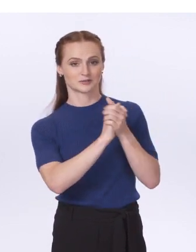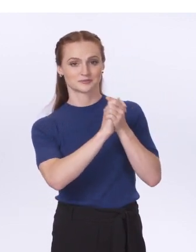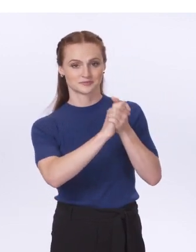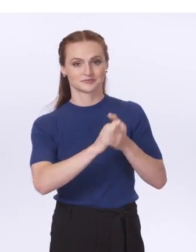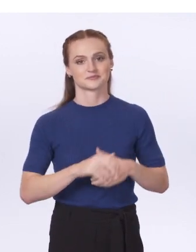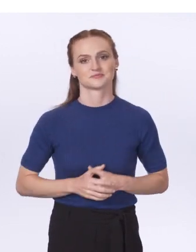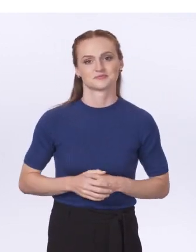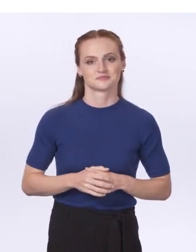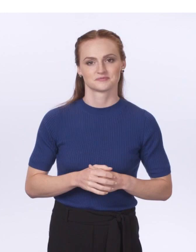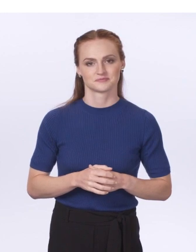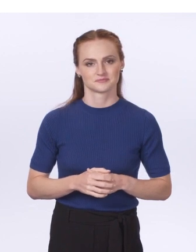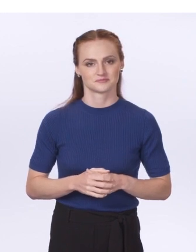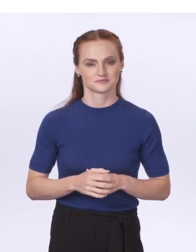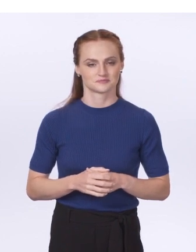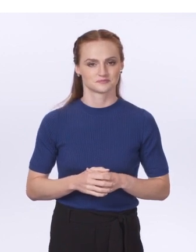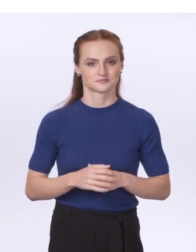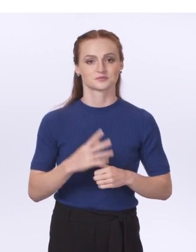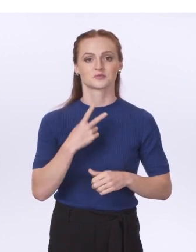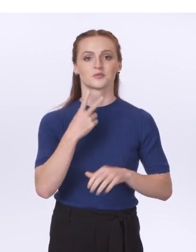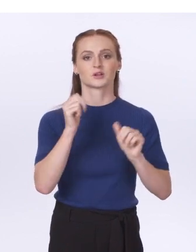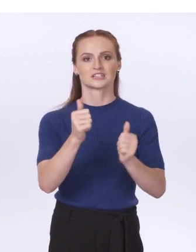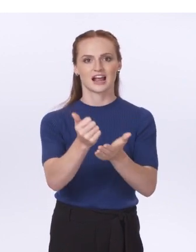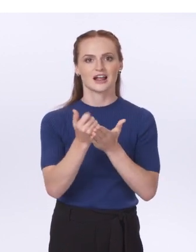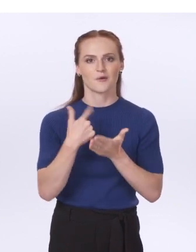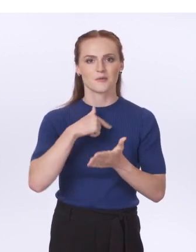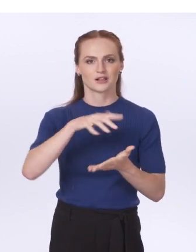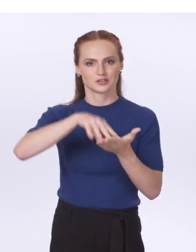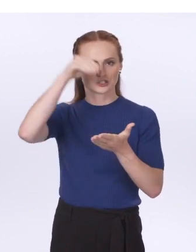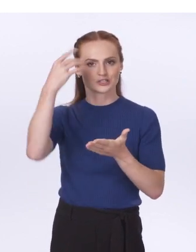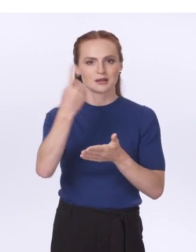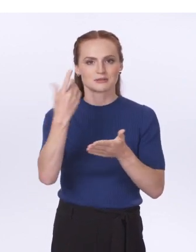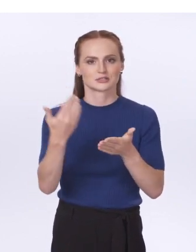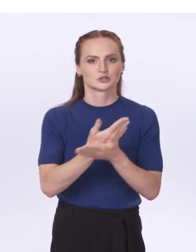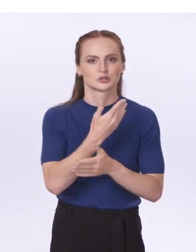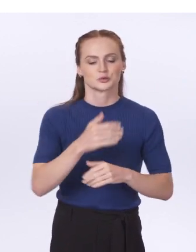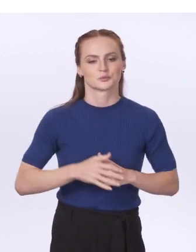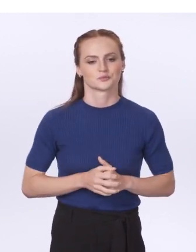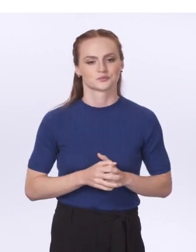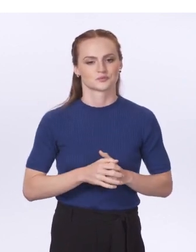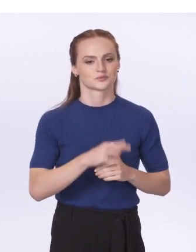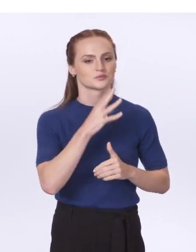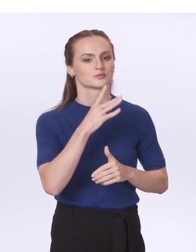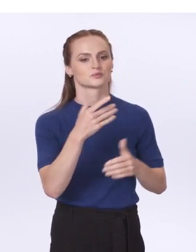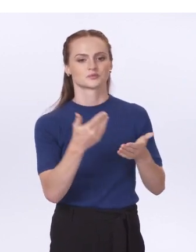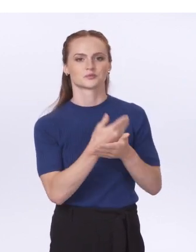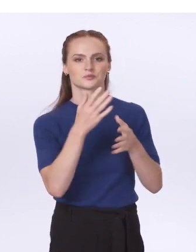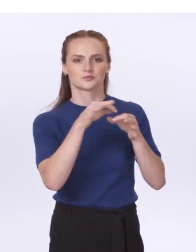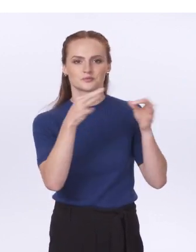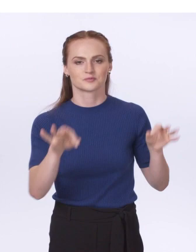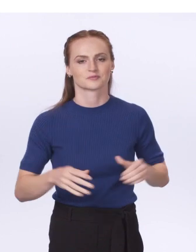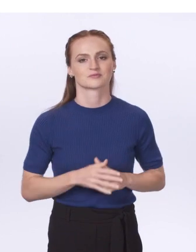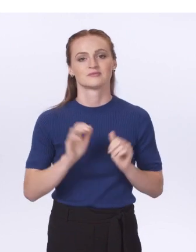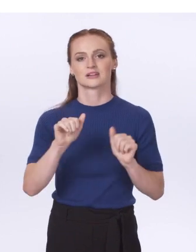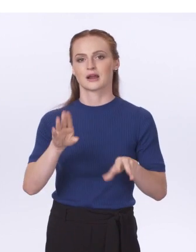Voice can help us learn something new. [Speaking Japanese] And bring color to our world. - [Speaking Japanese]